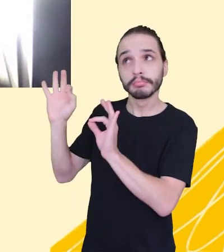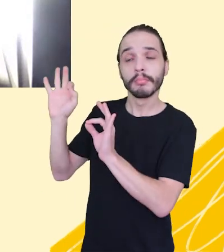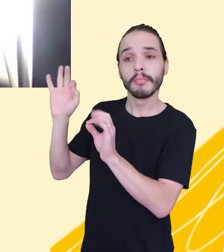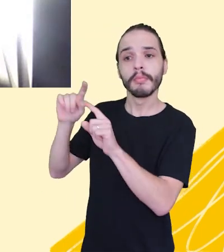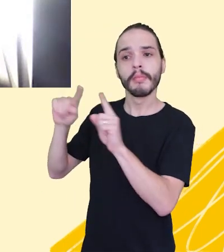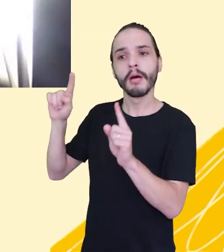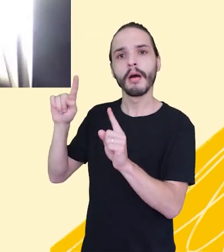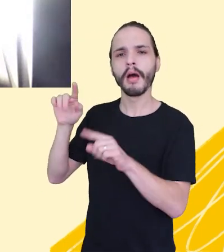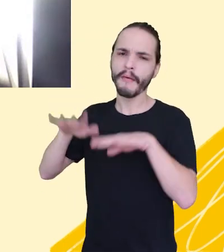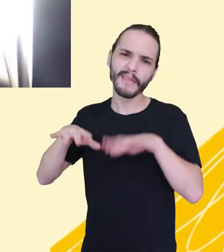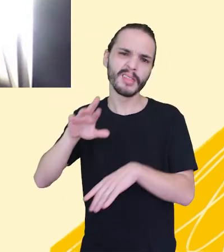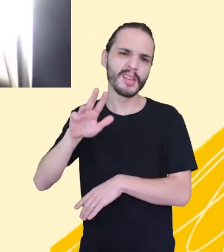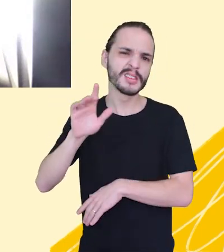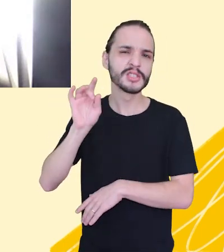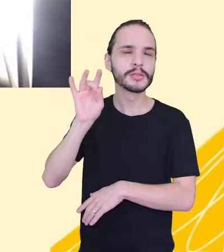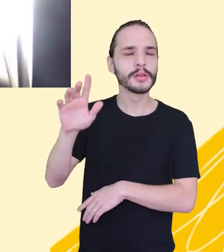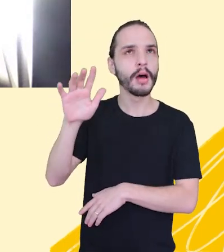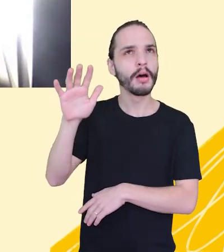even if it's just a development of a scene